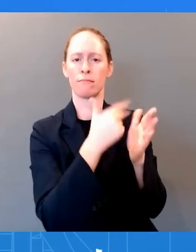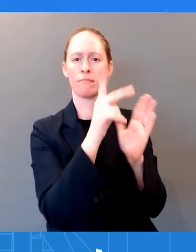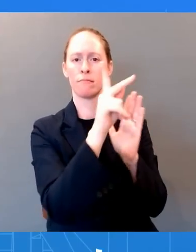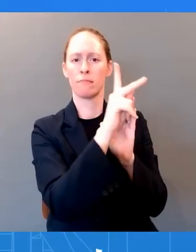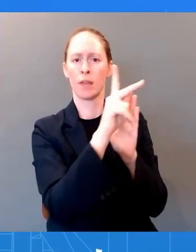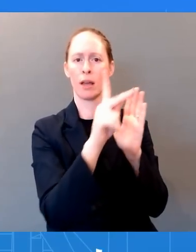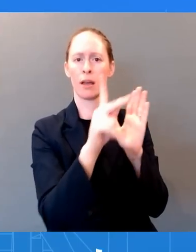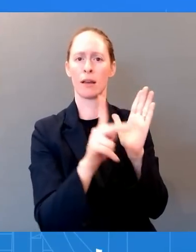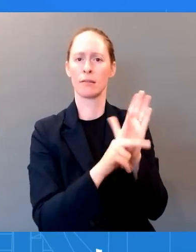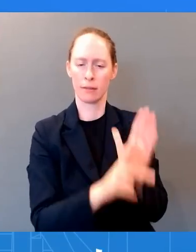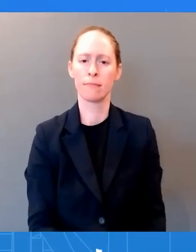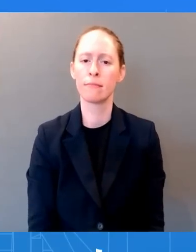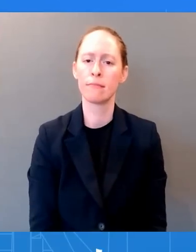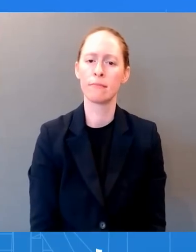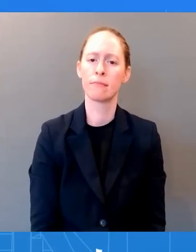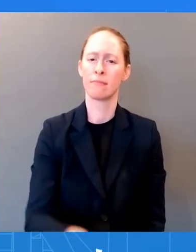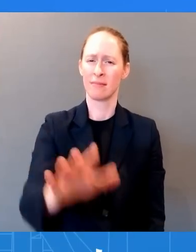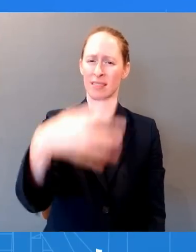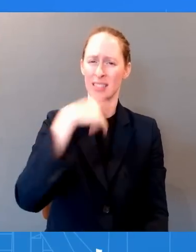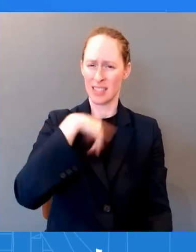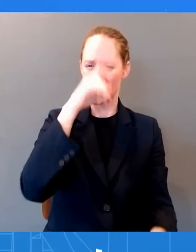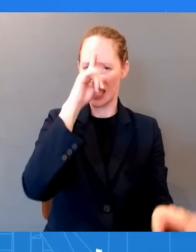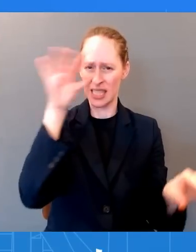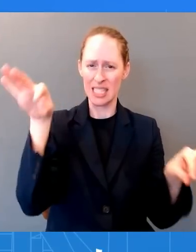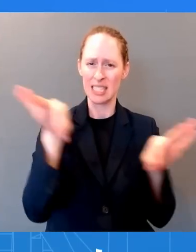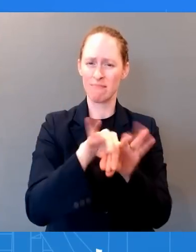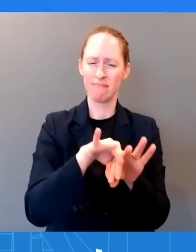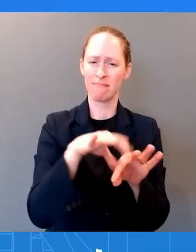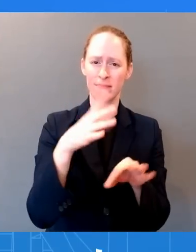But at the same time, President Biden believes that there are too many people